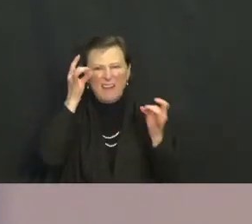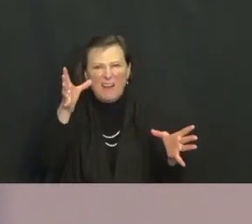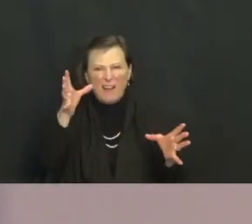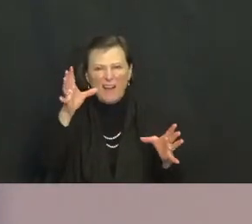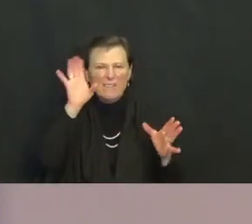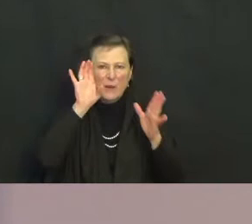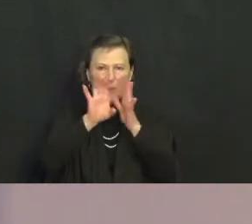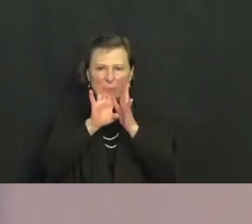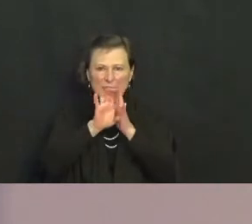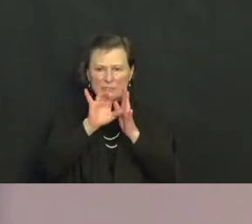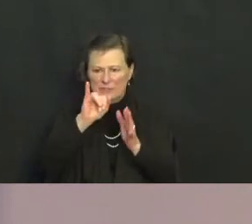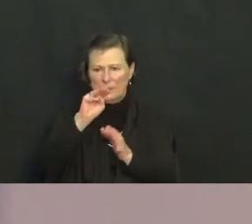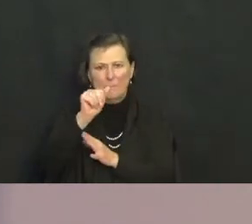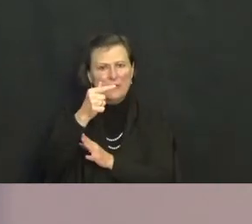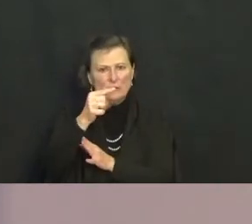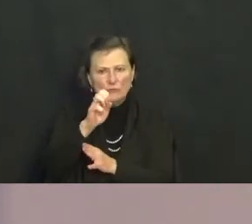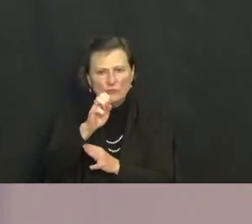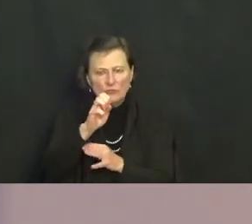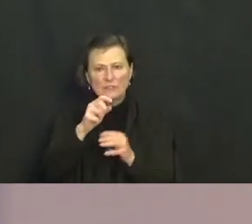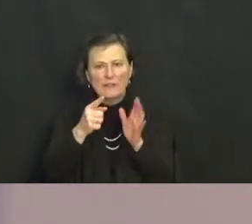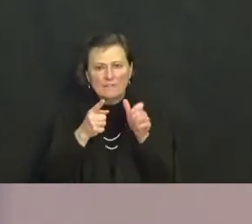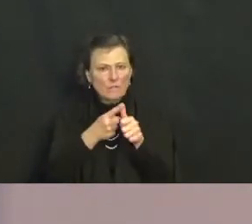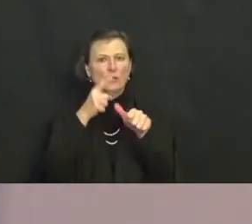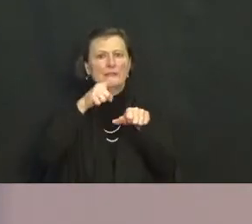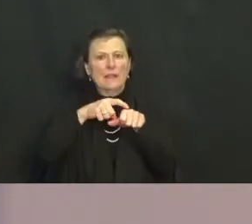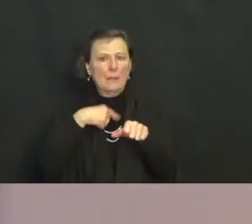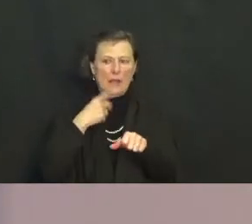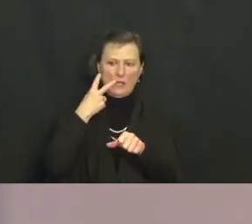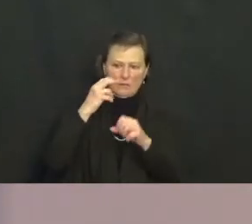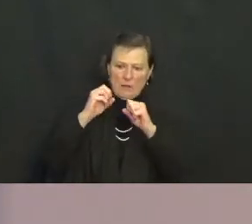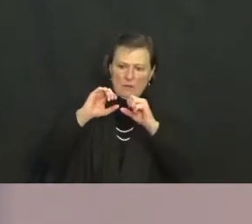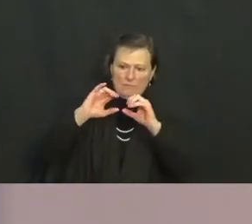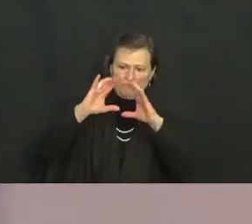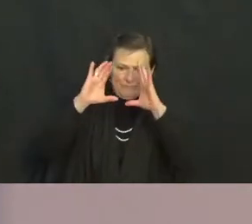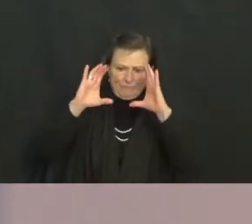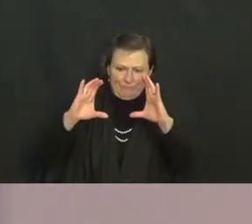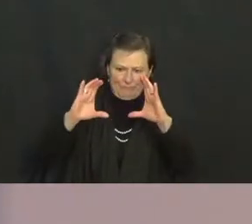It was a dreadful image - the first time I saw an image of Dr. Martin Luther King Jr.